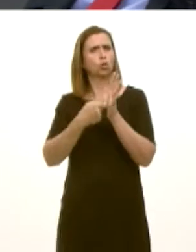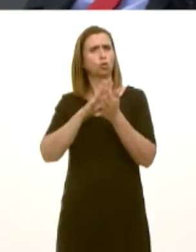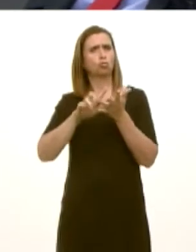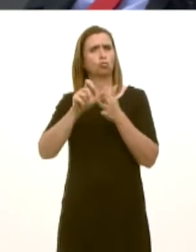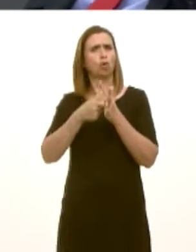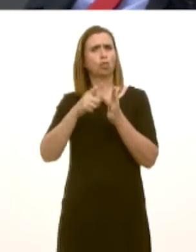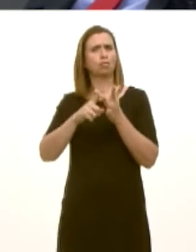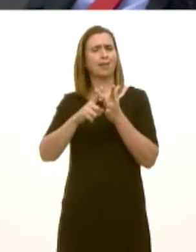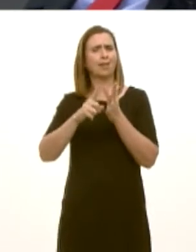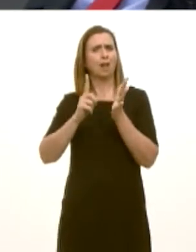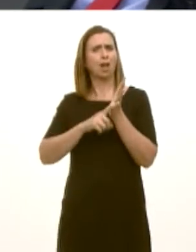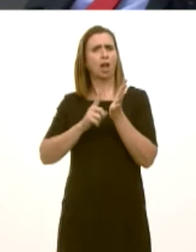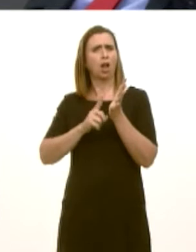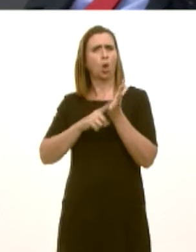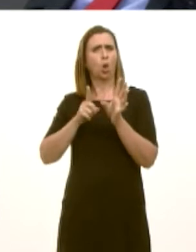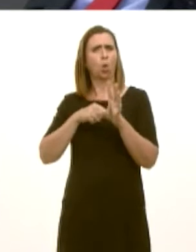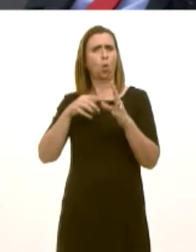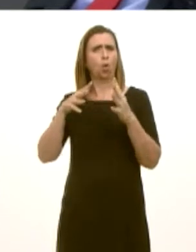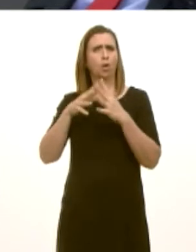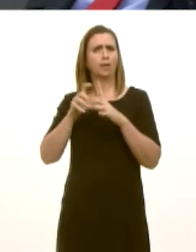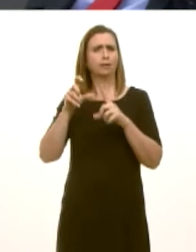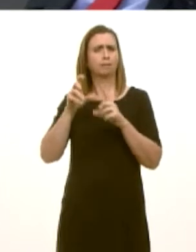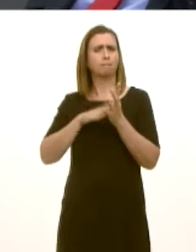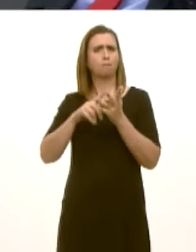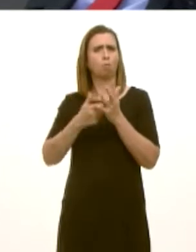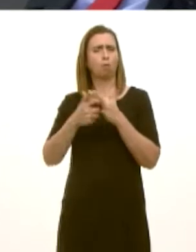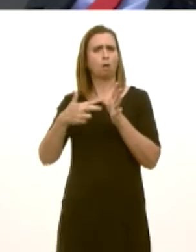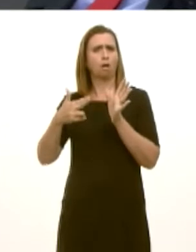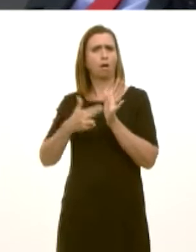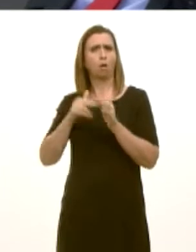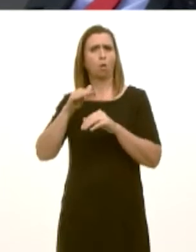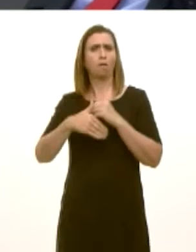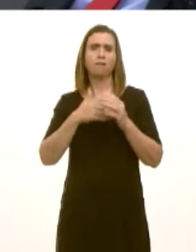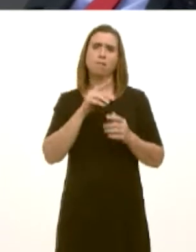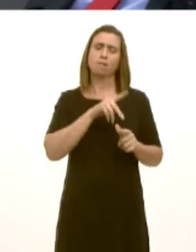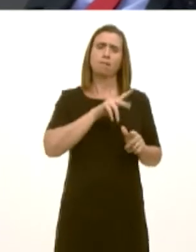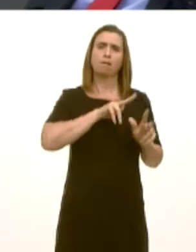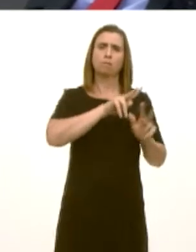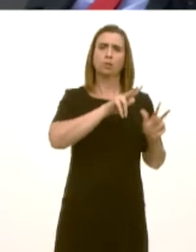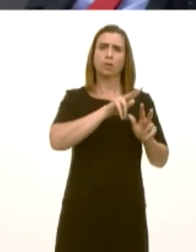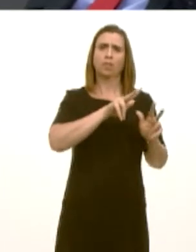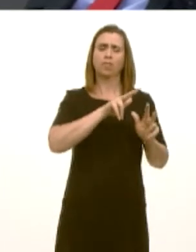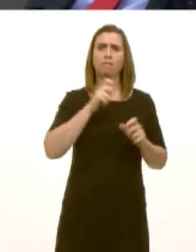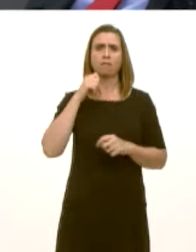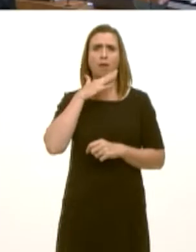years ago, on creating Aberystwyth, Carmarthen and Bangor as three important strategic regional